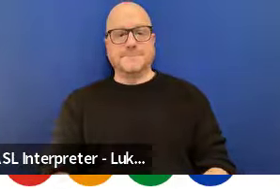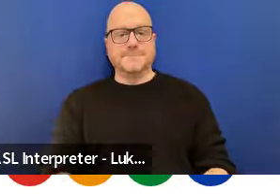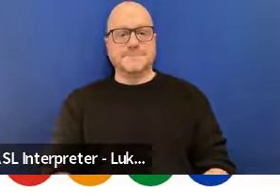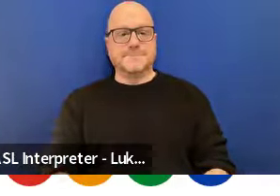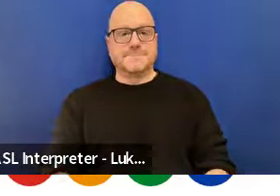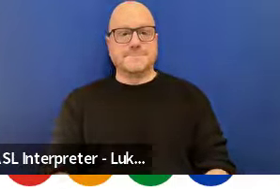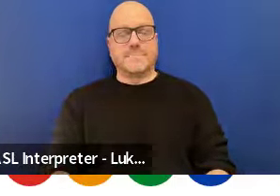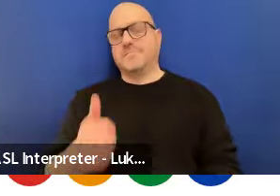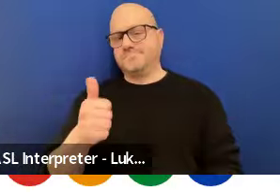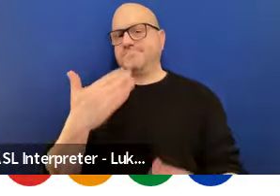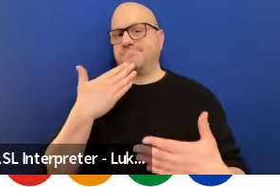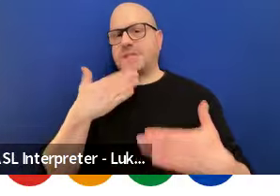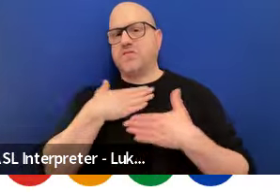THERE ARE DETECTABLE WARNINGS.